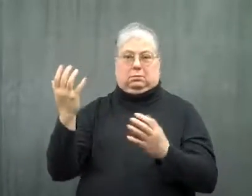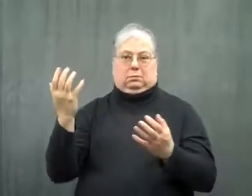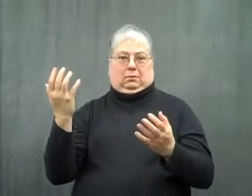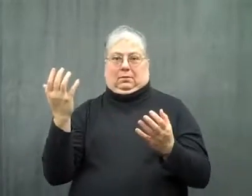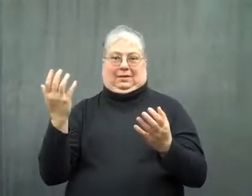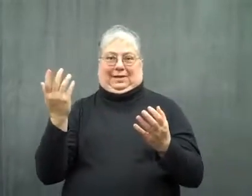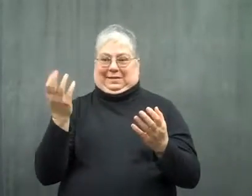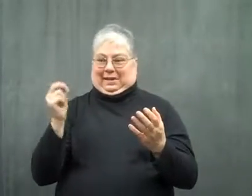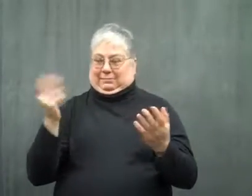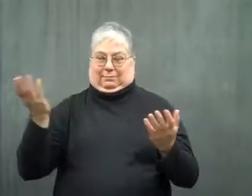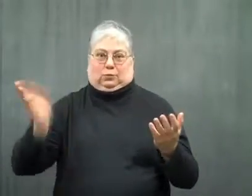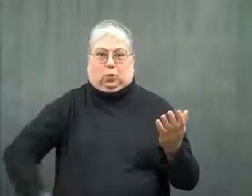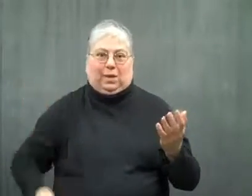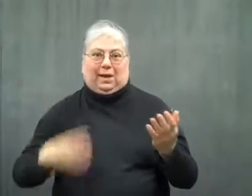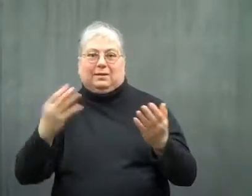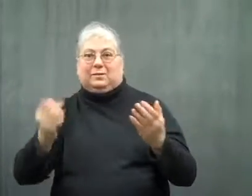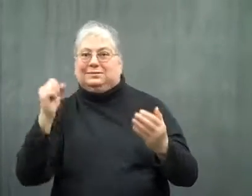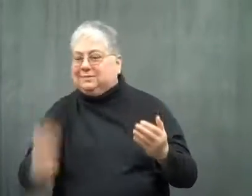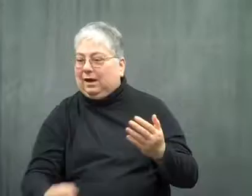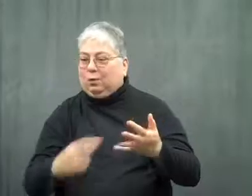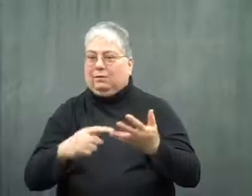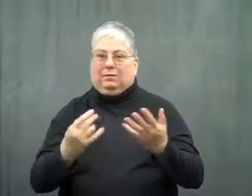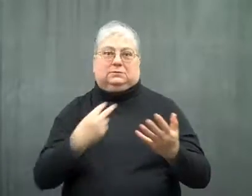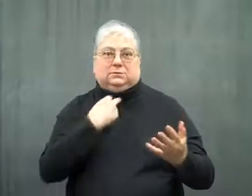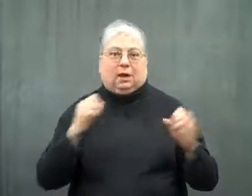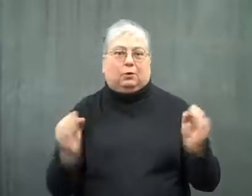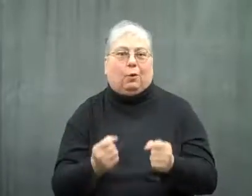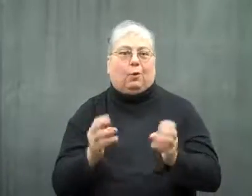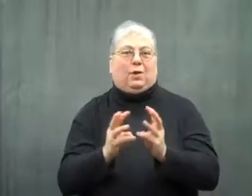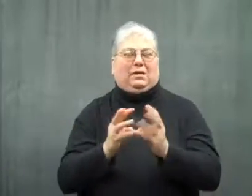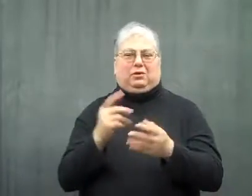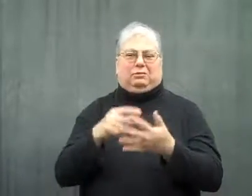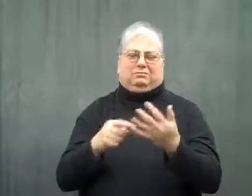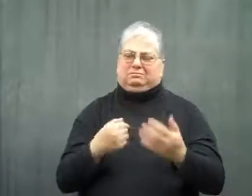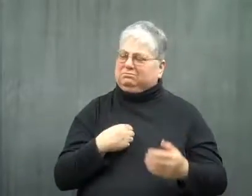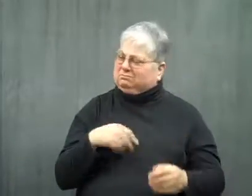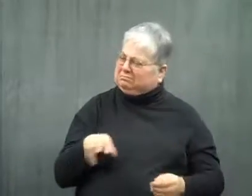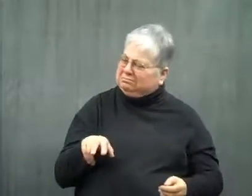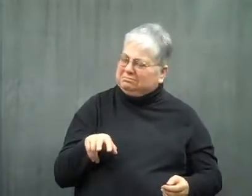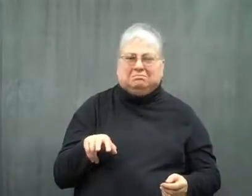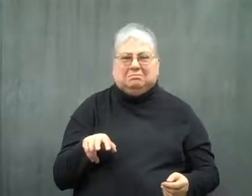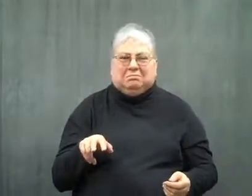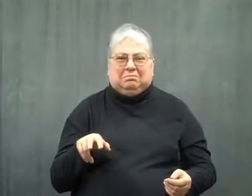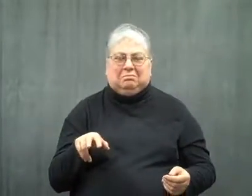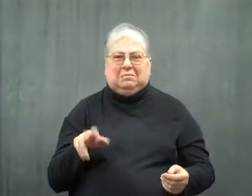and leave to go south too late and get stuck in cold weather. Odd.